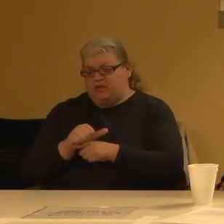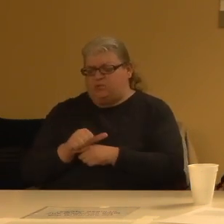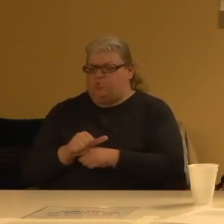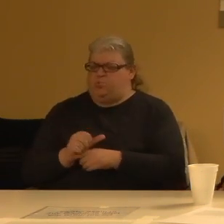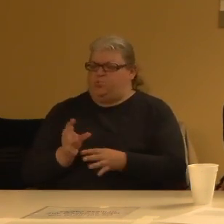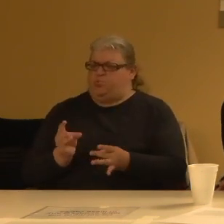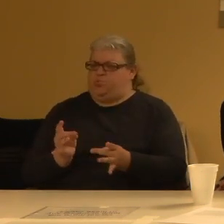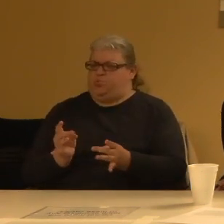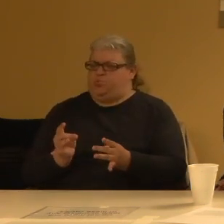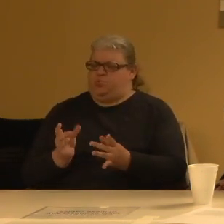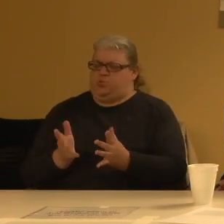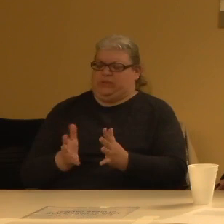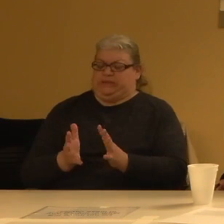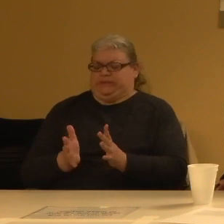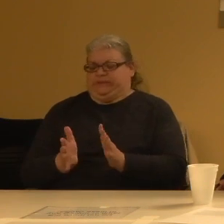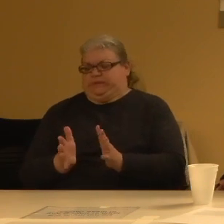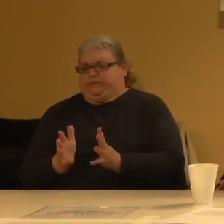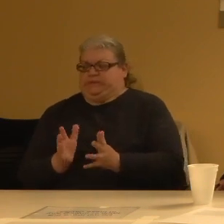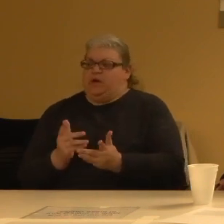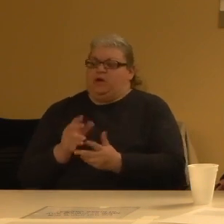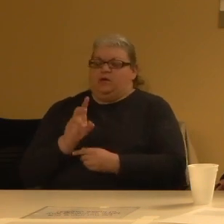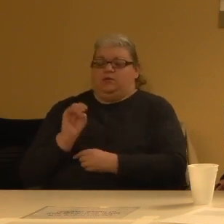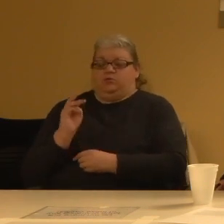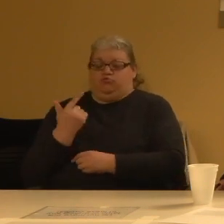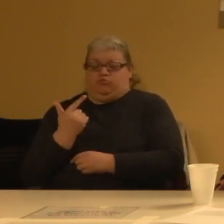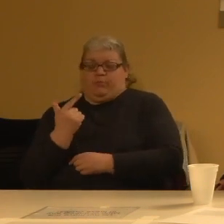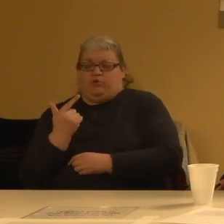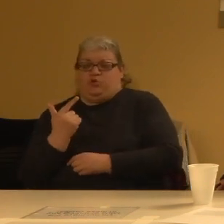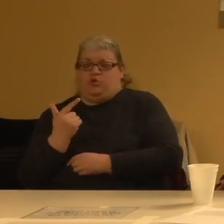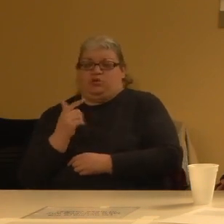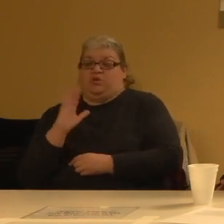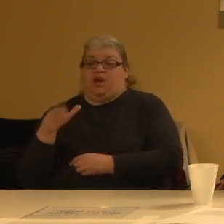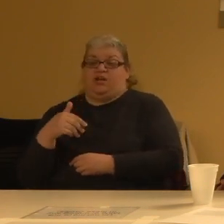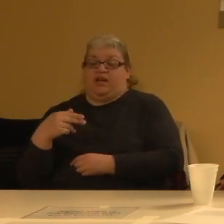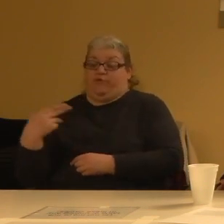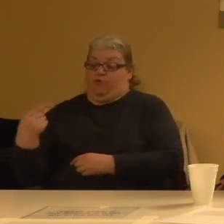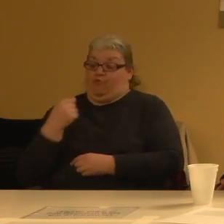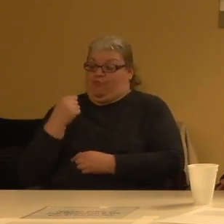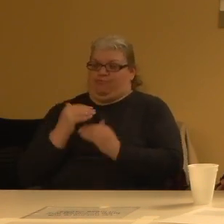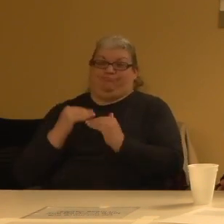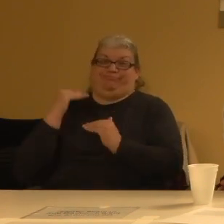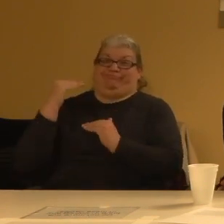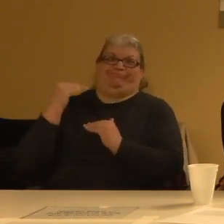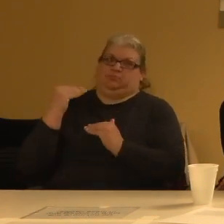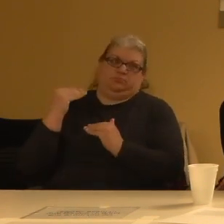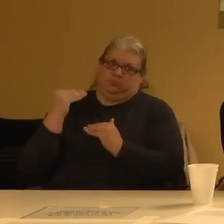And I will say, dramaturges are never the highest paid person in the theater. So, you know, you're really